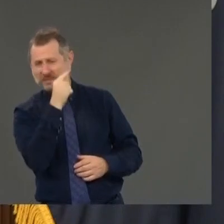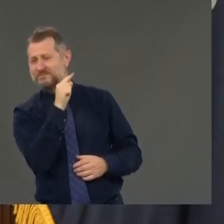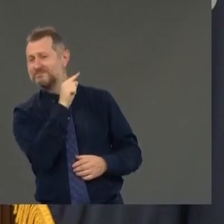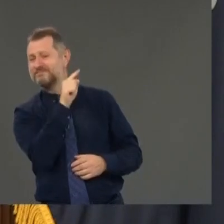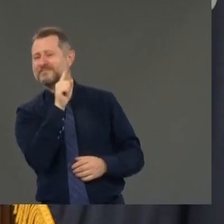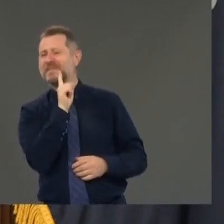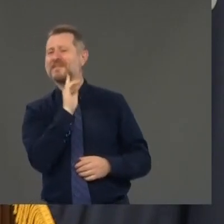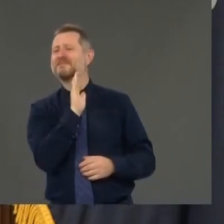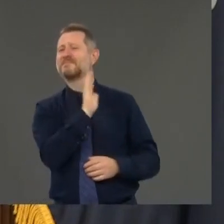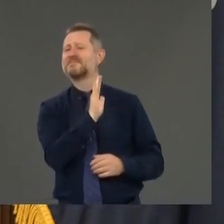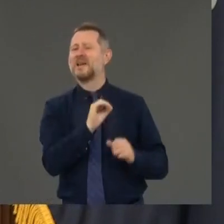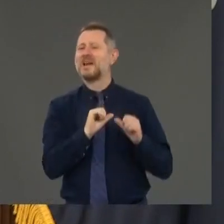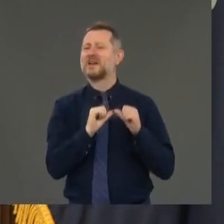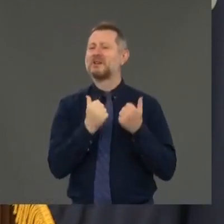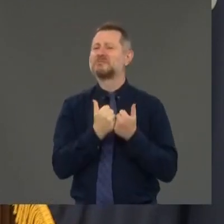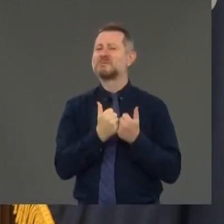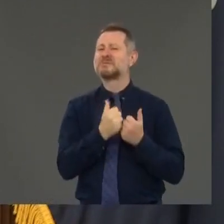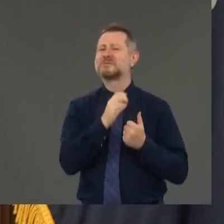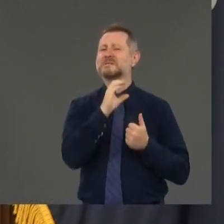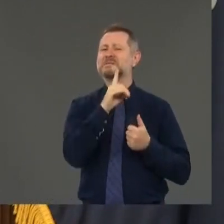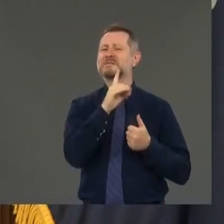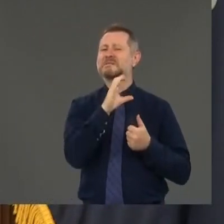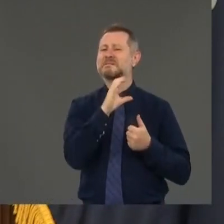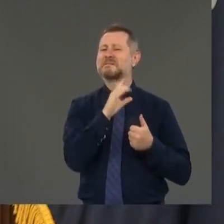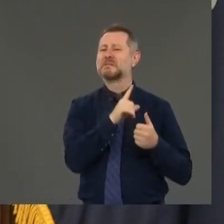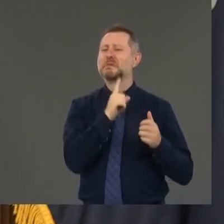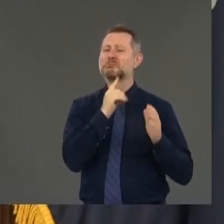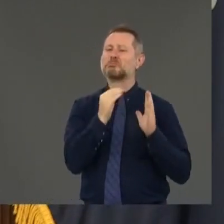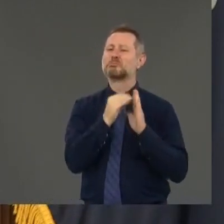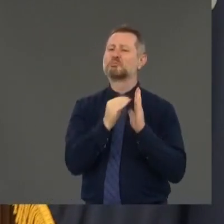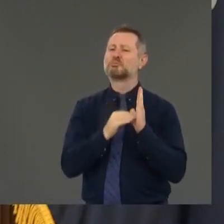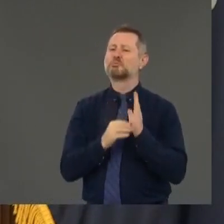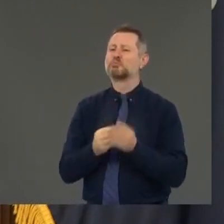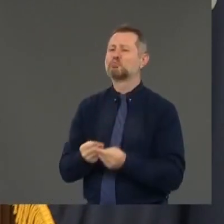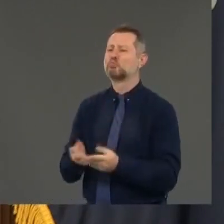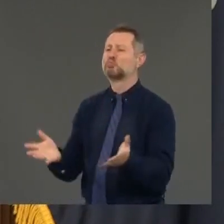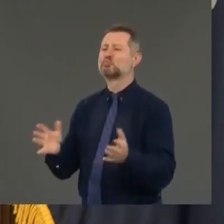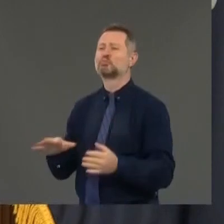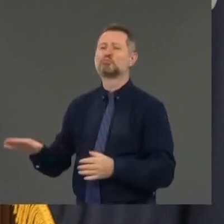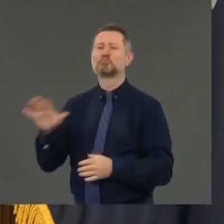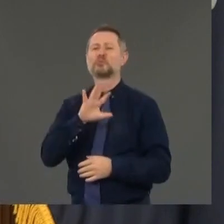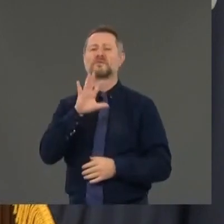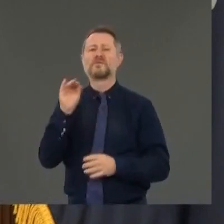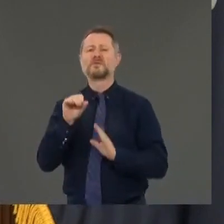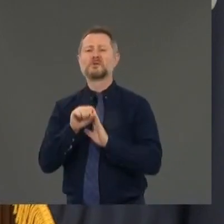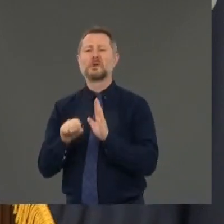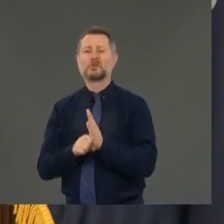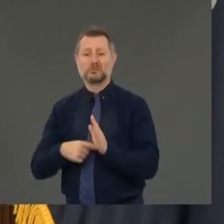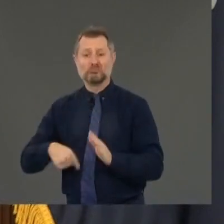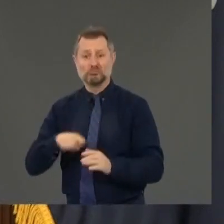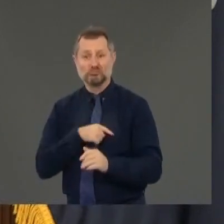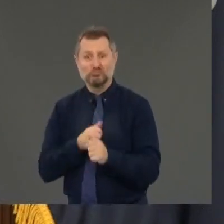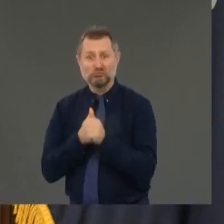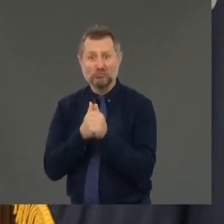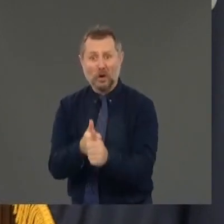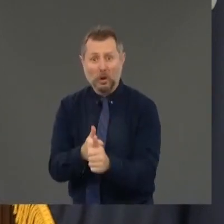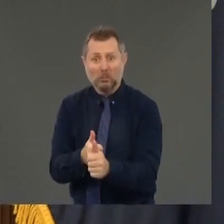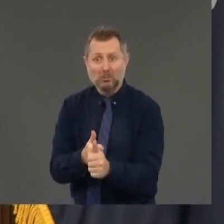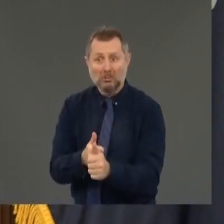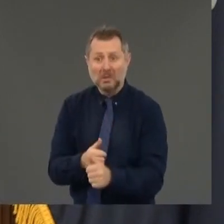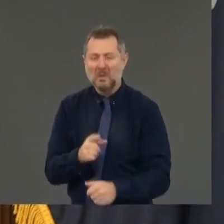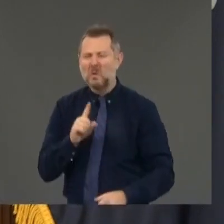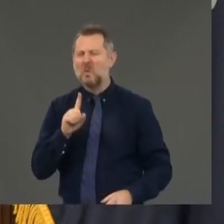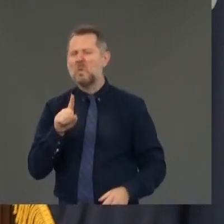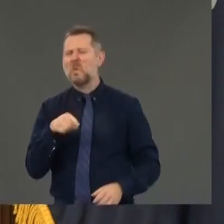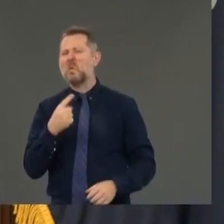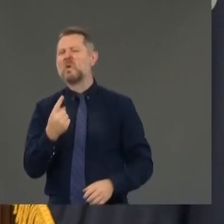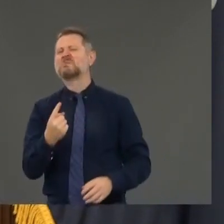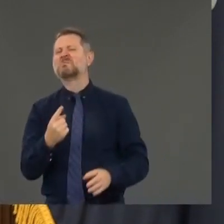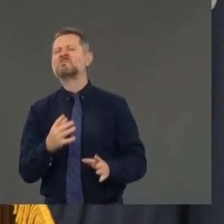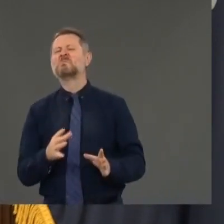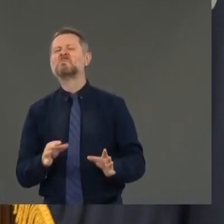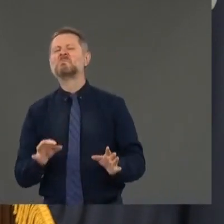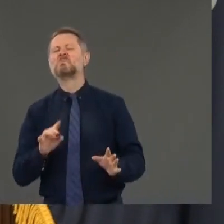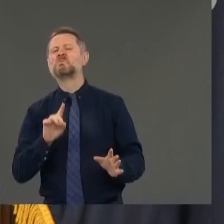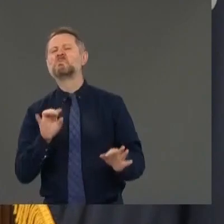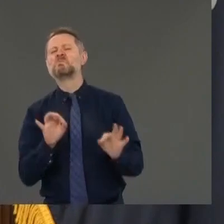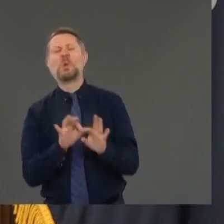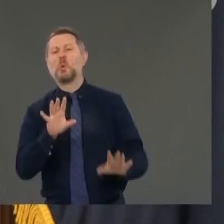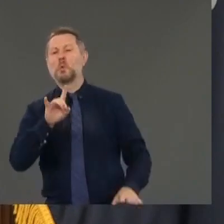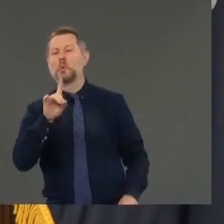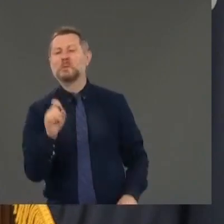WHY DID THE FEDERAL GOVERNMENT